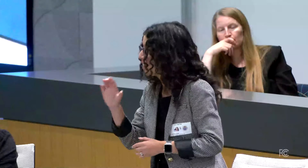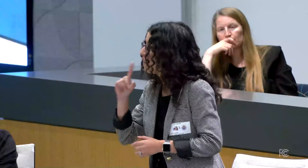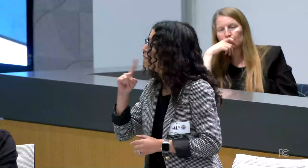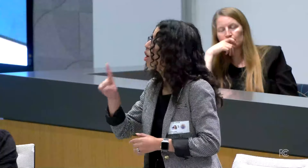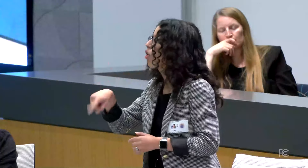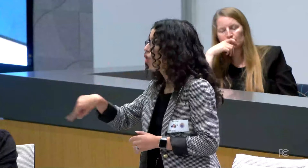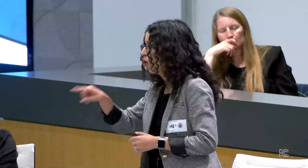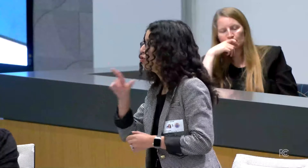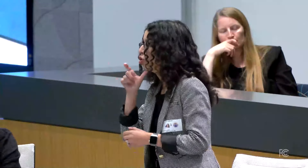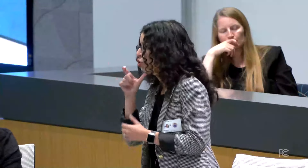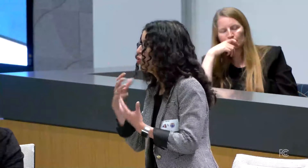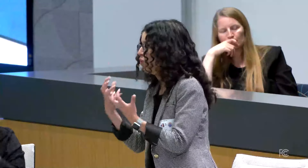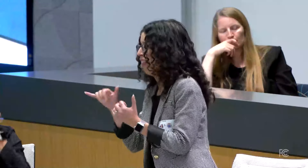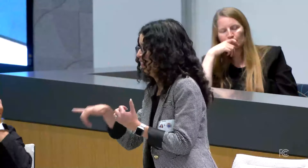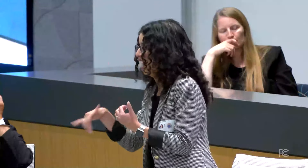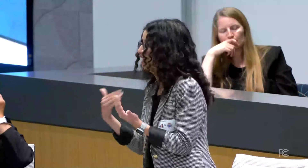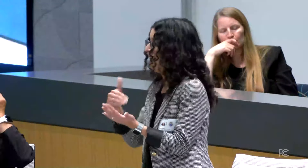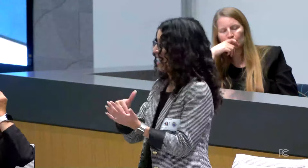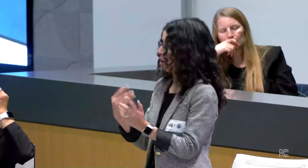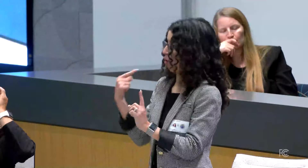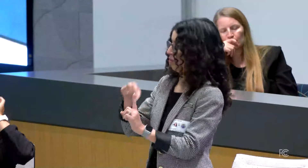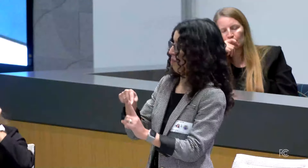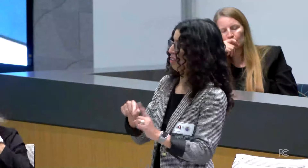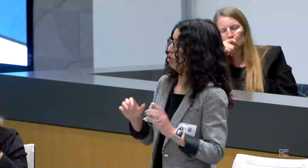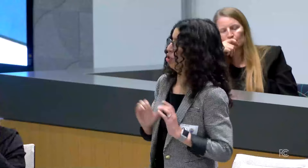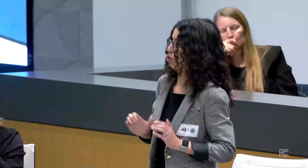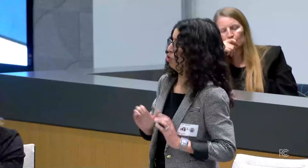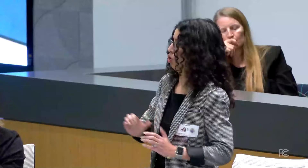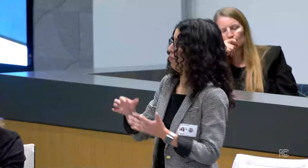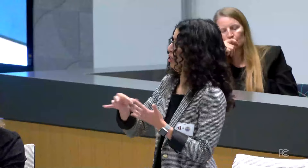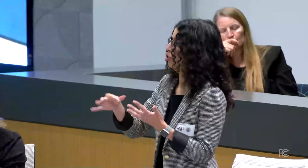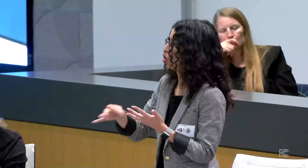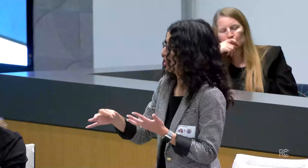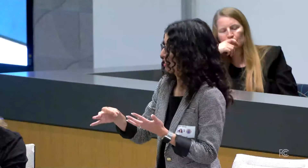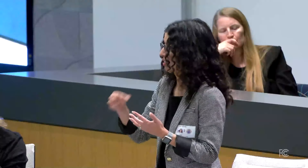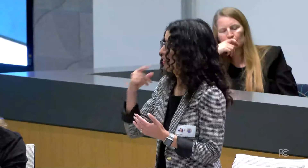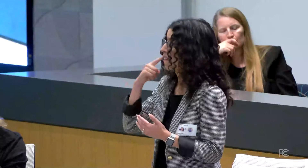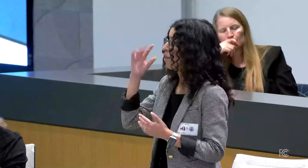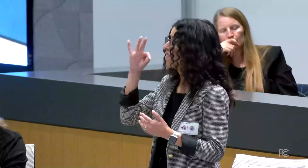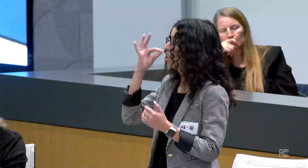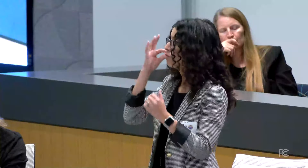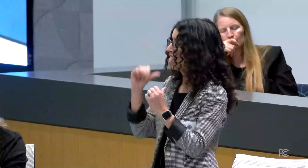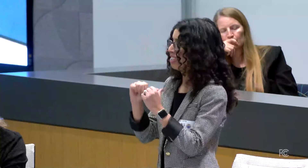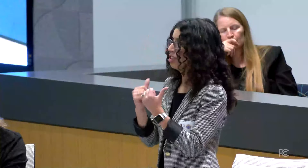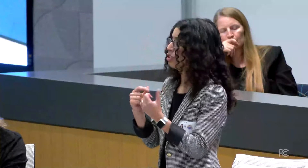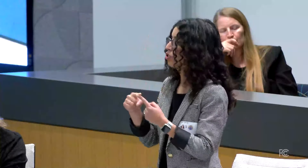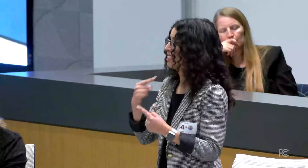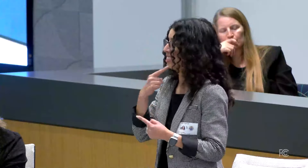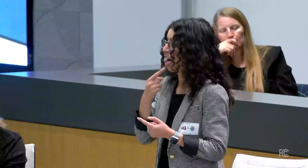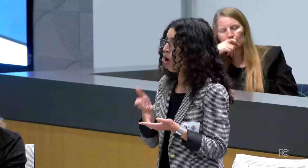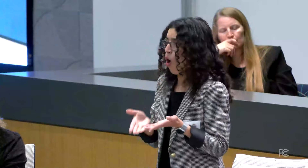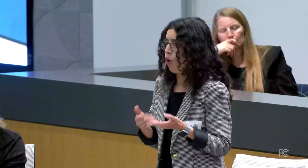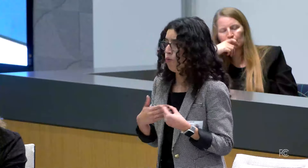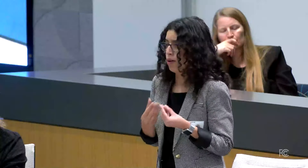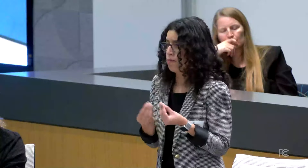DEAF-BLIND INDIVIDUALS. INDIVIDUALS WHO LIVE IN RURAL AREAS. TTYS SHOULD STILL BE AN